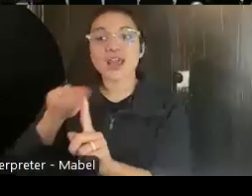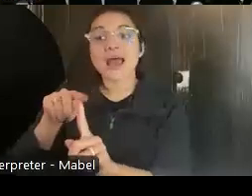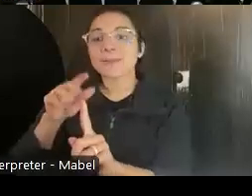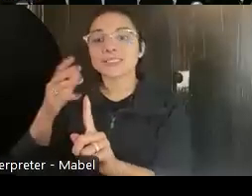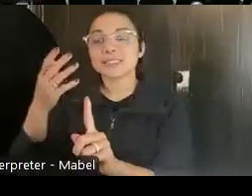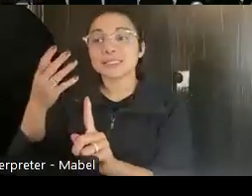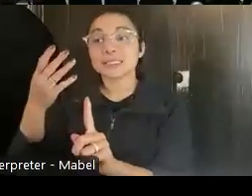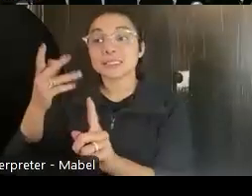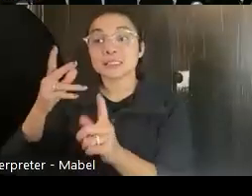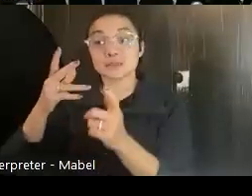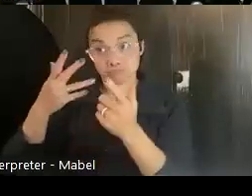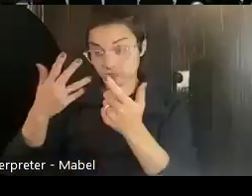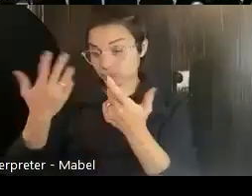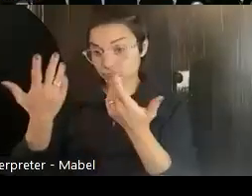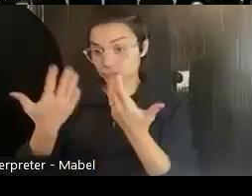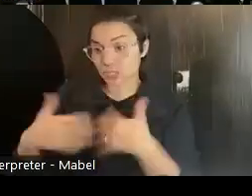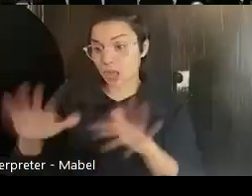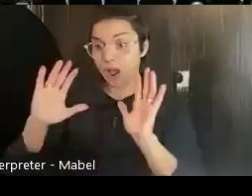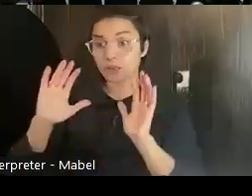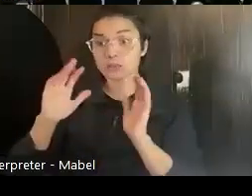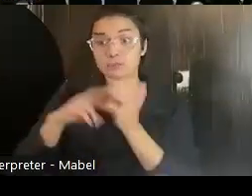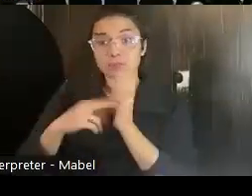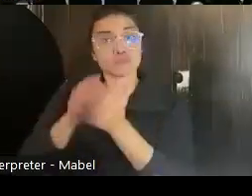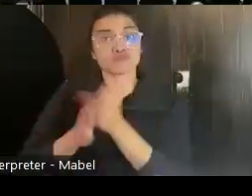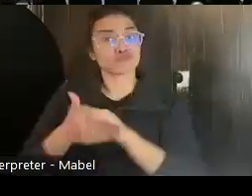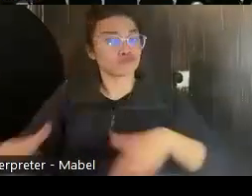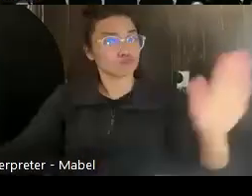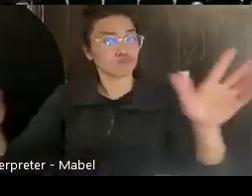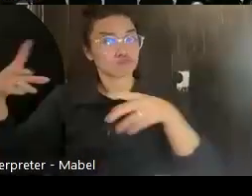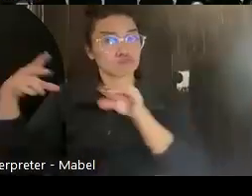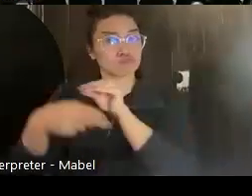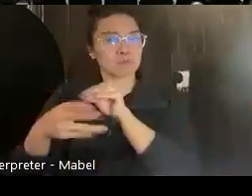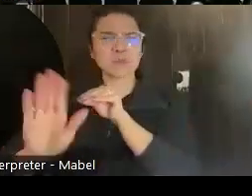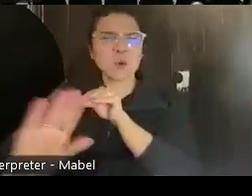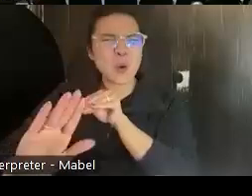case managers family per Advocates can follow up with families after the visit to make sure that